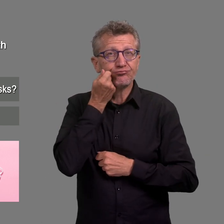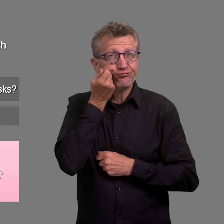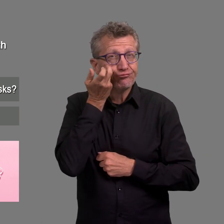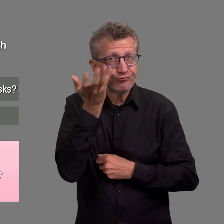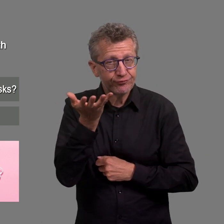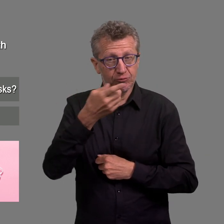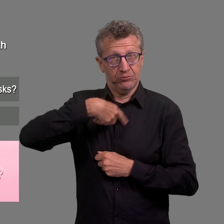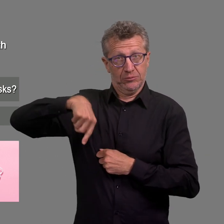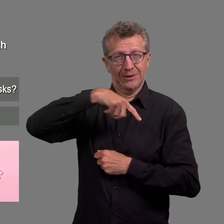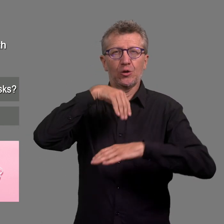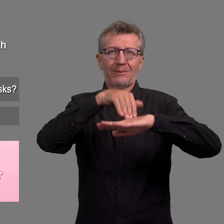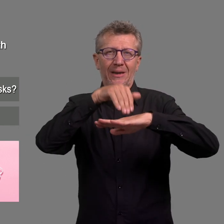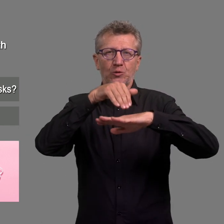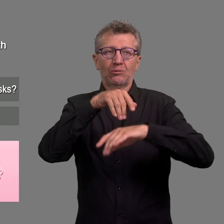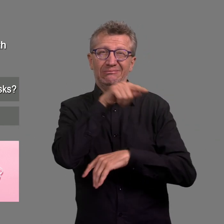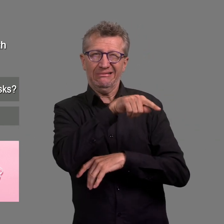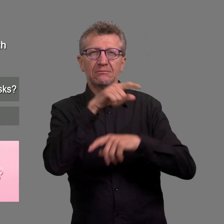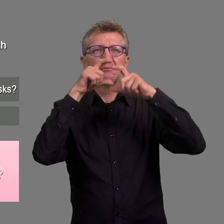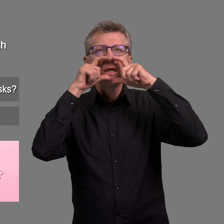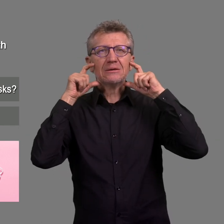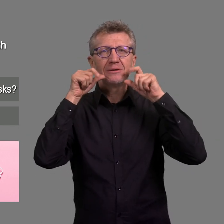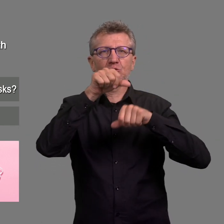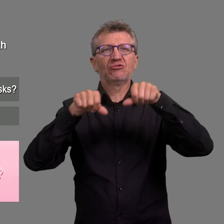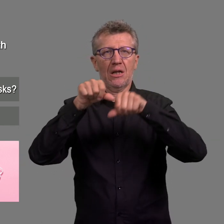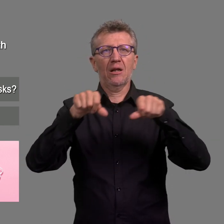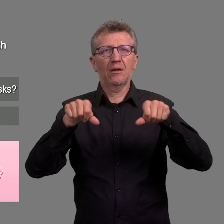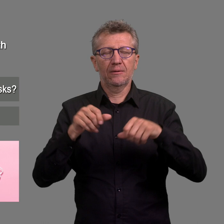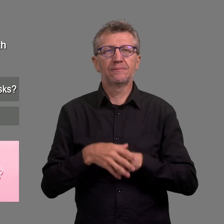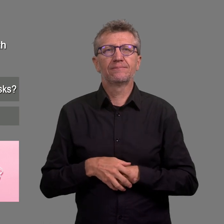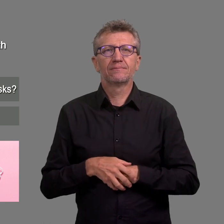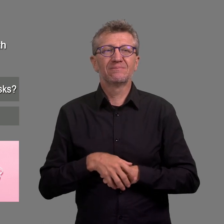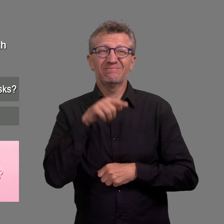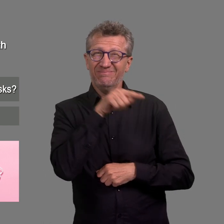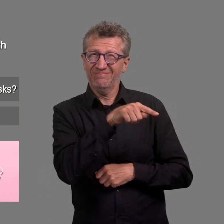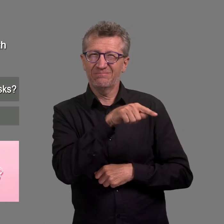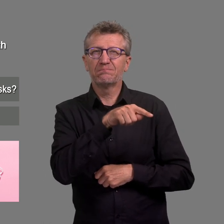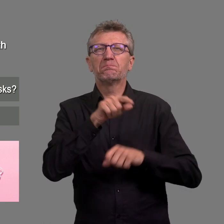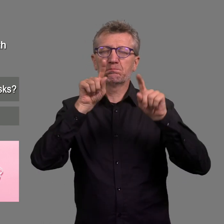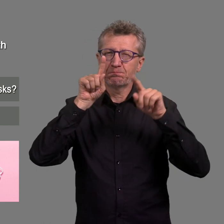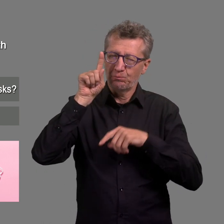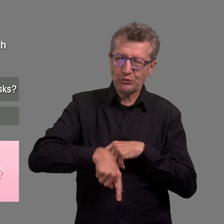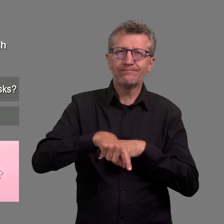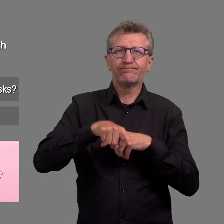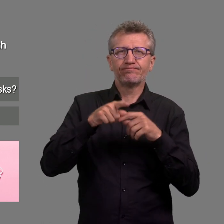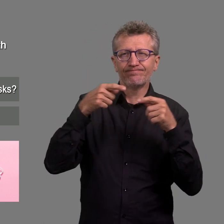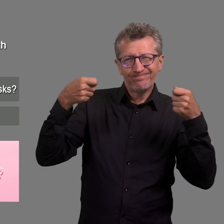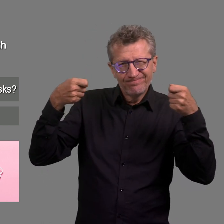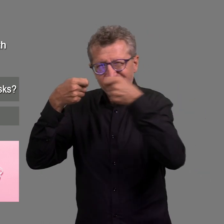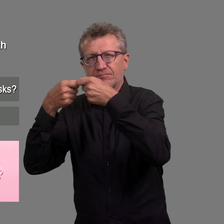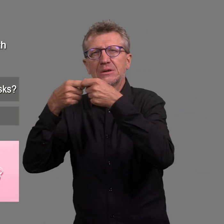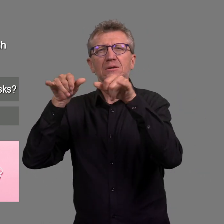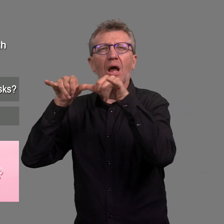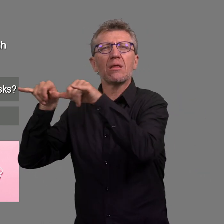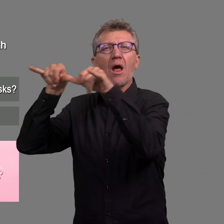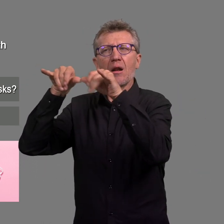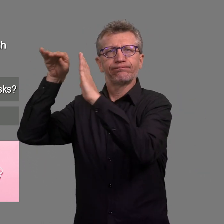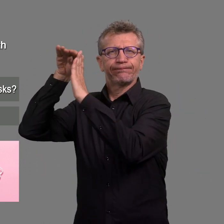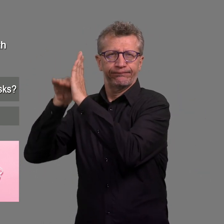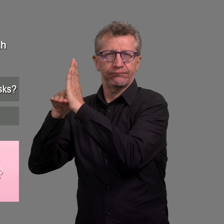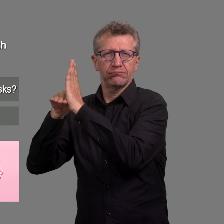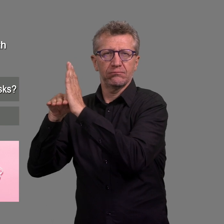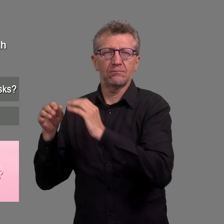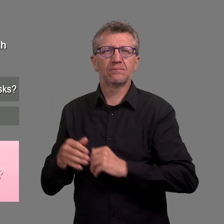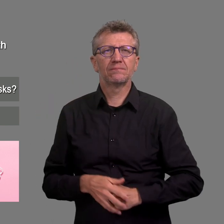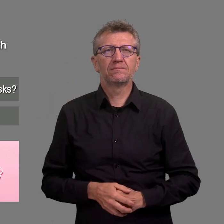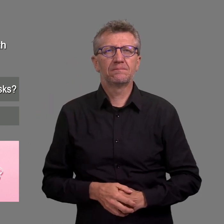For everyday use we recommend surgical masks. This type of mask should meet certain standards.